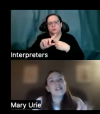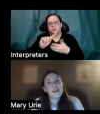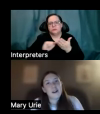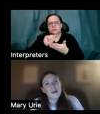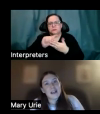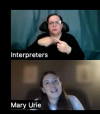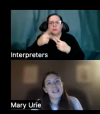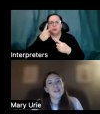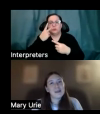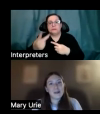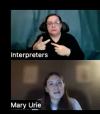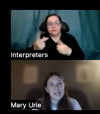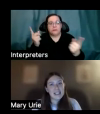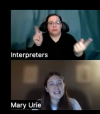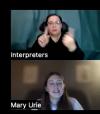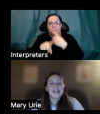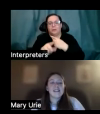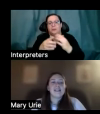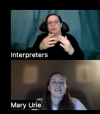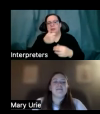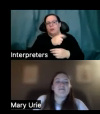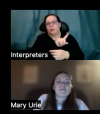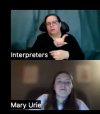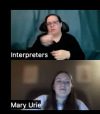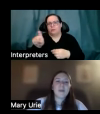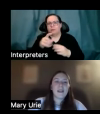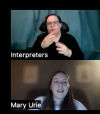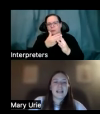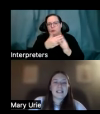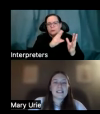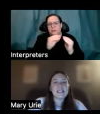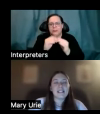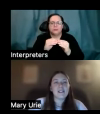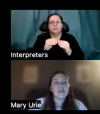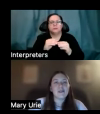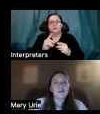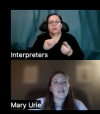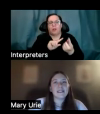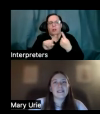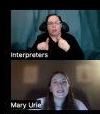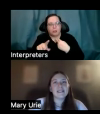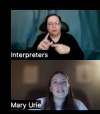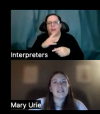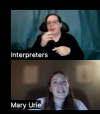them in the hallway, either between meetings. And you just